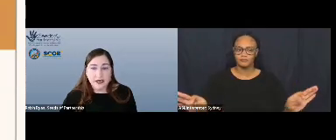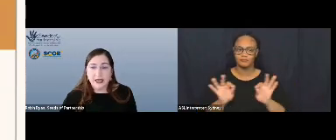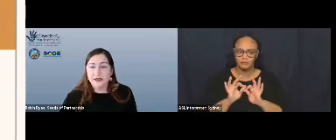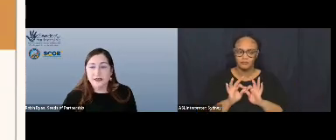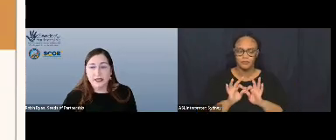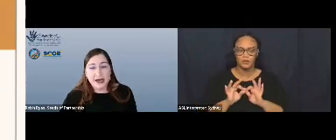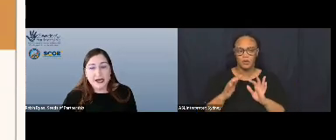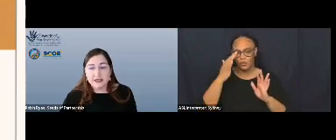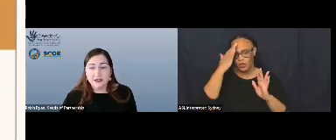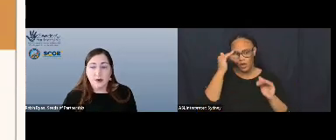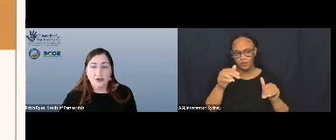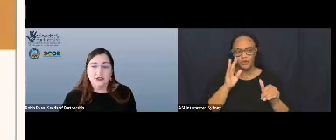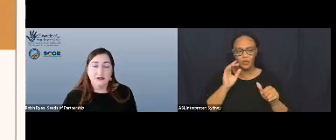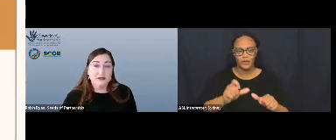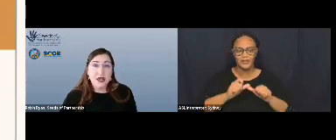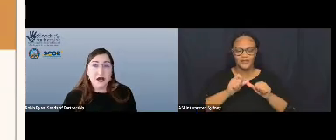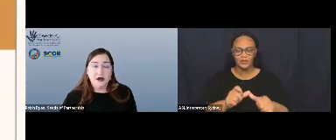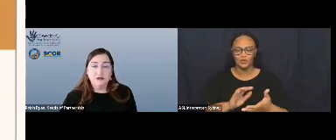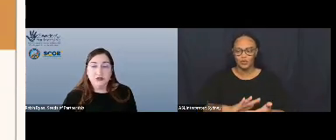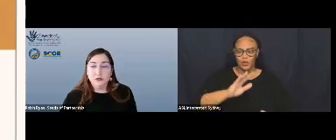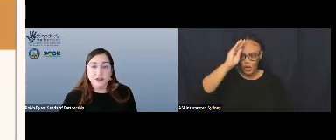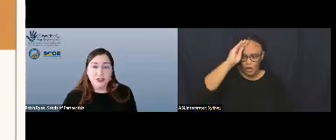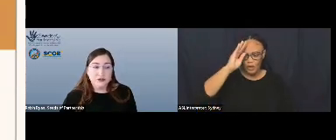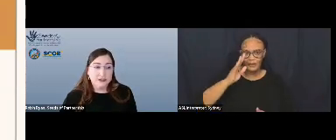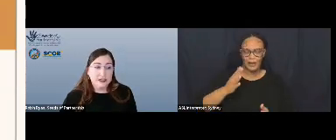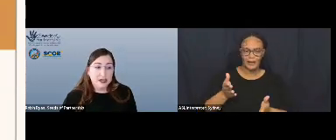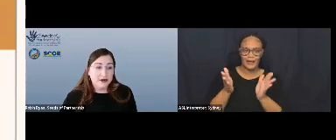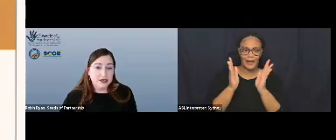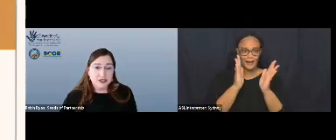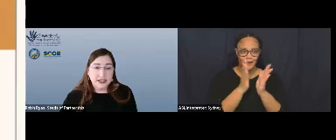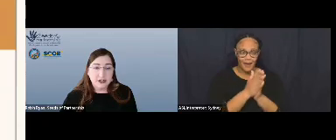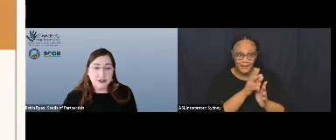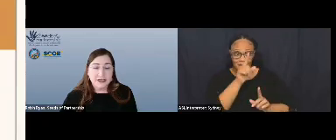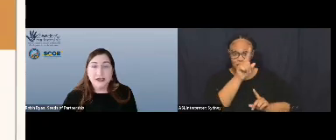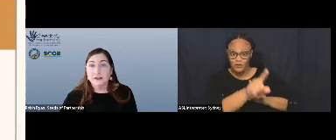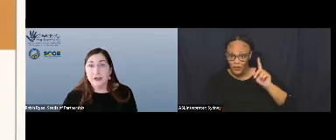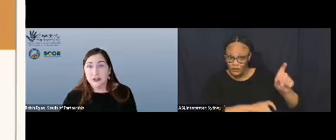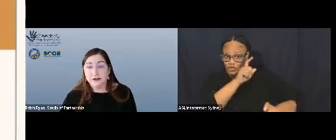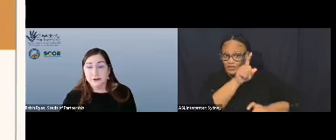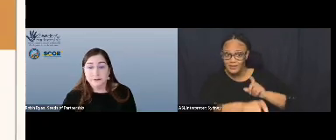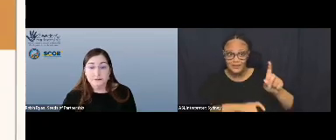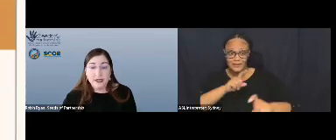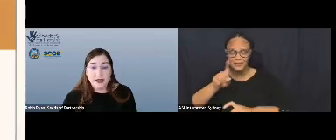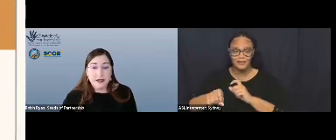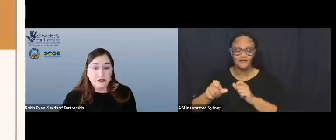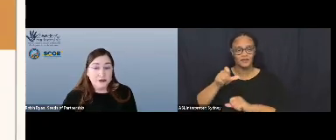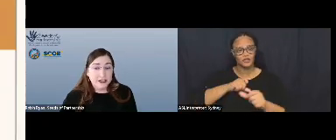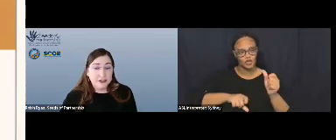learning and keep asking questions of your school district, your educators, and of each other. So,